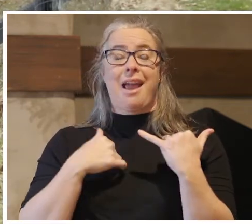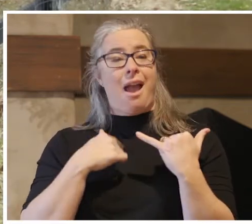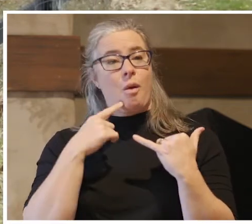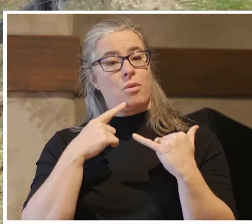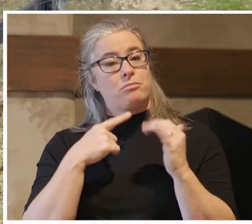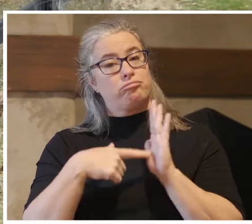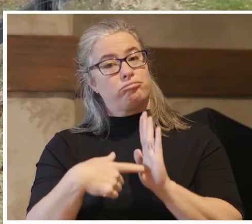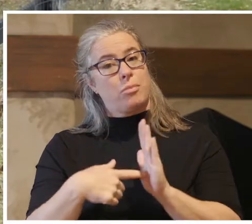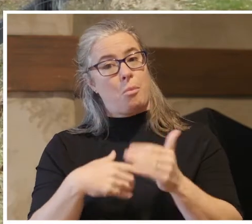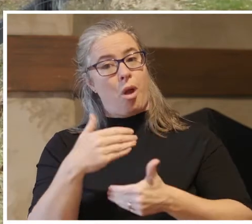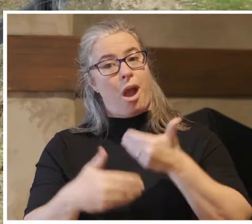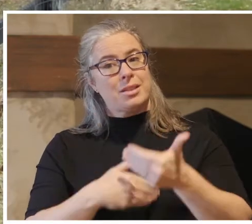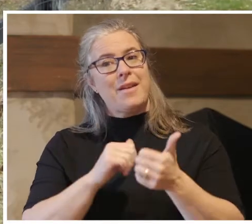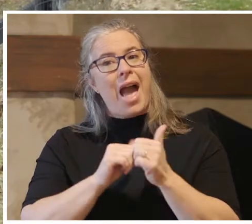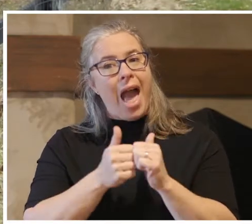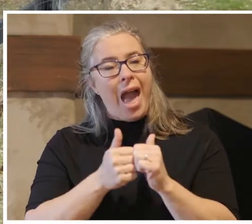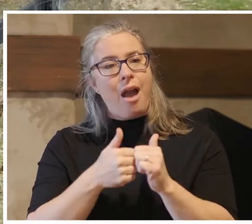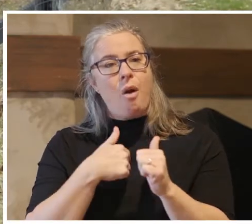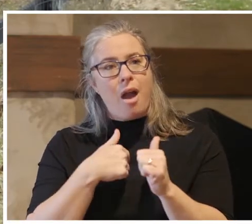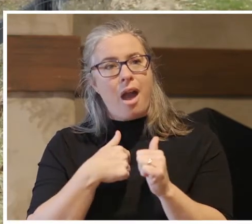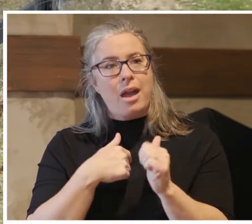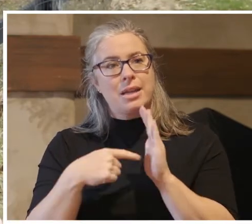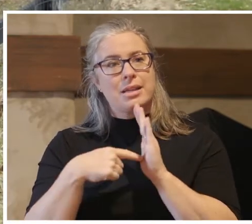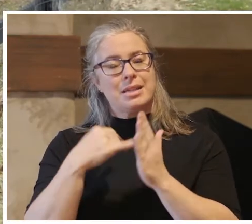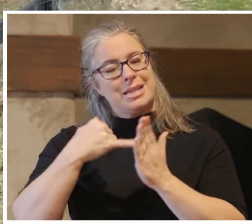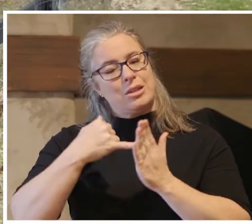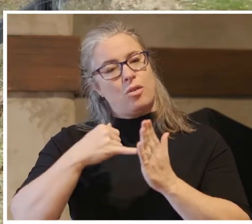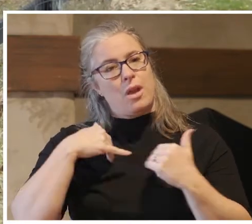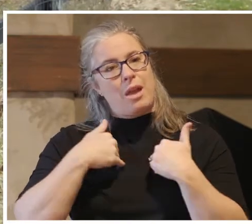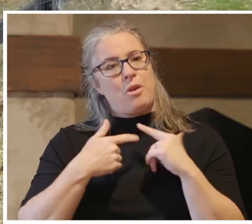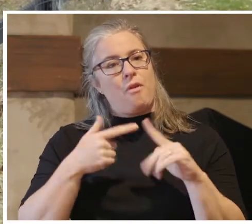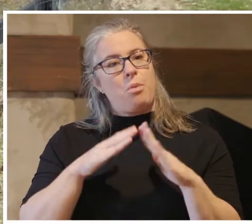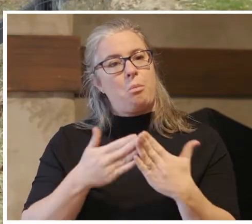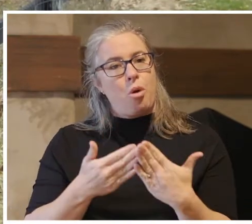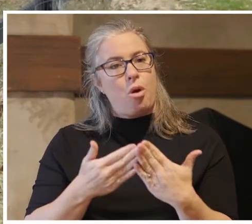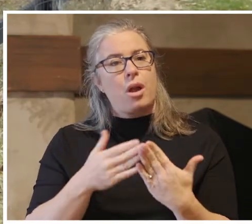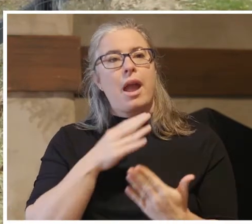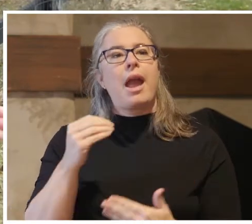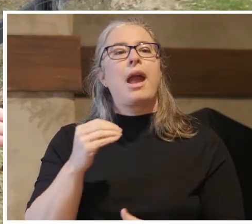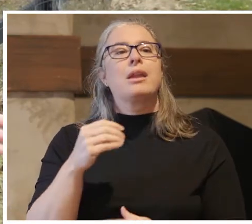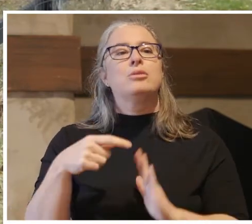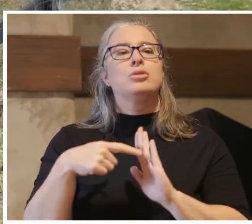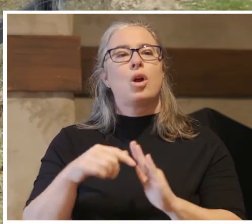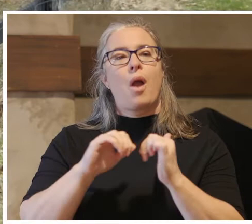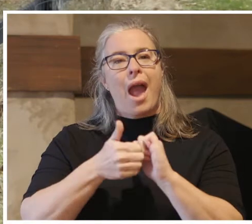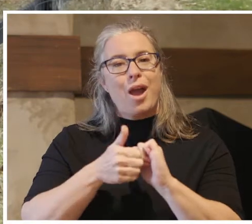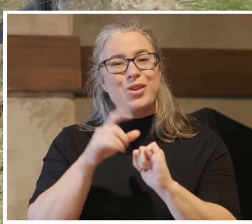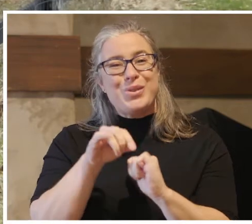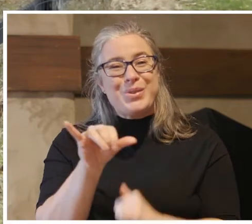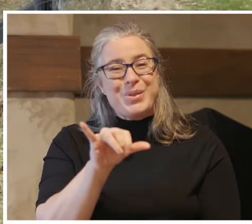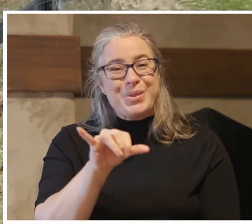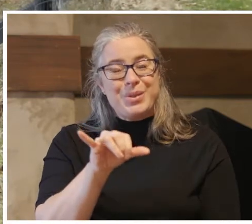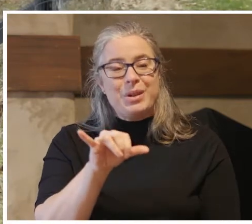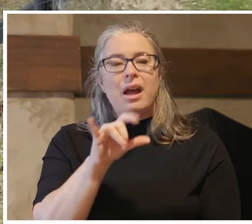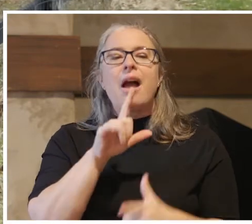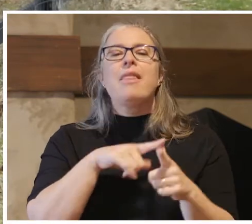Today, I'm gonna walk you through the process of how I illustrated those animals from the book, and I'm gonna show you how you can do it too.